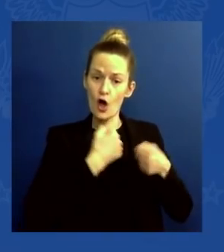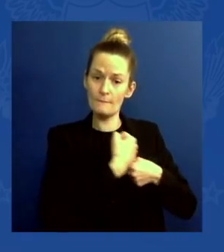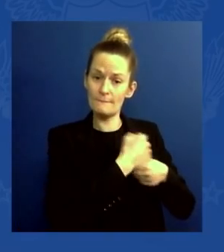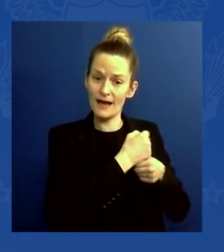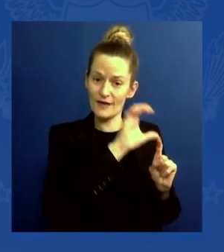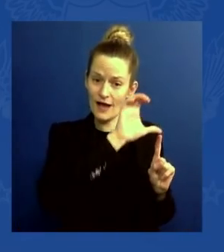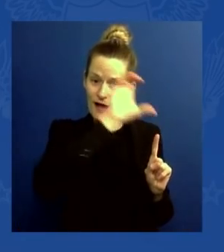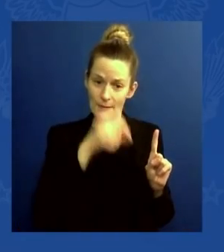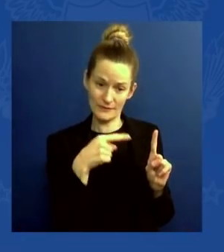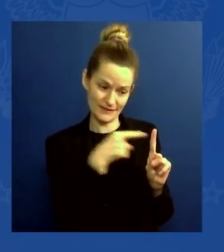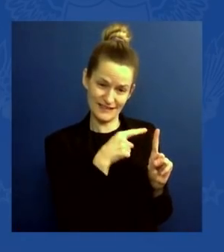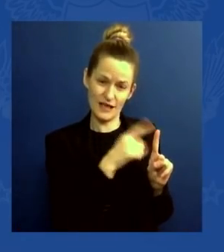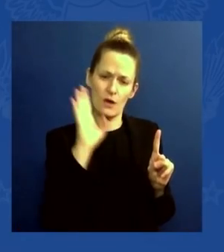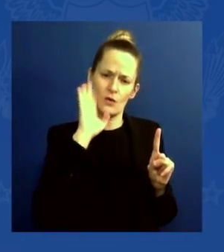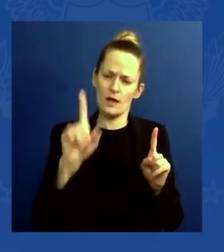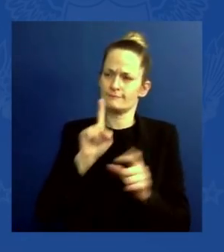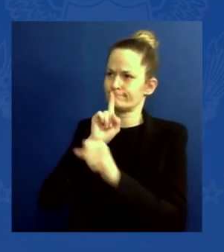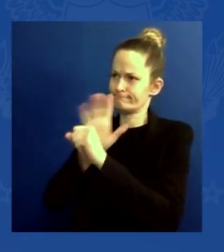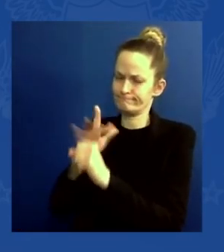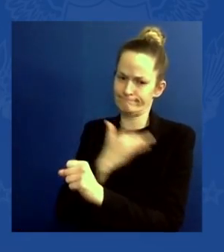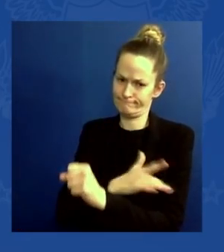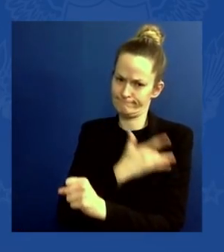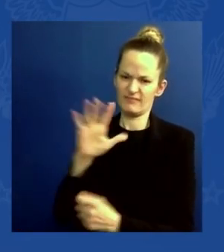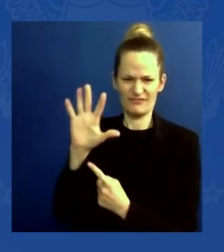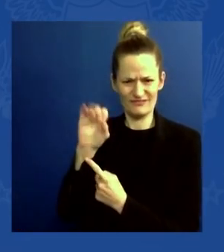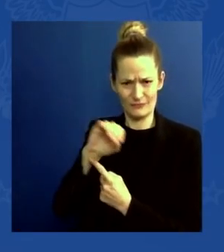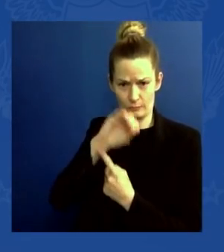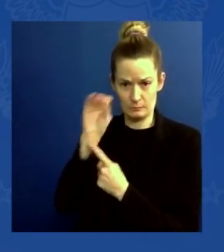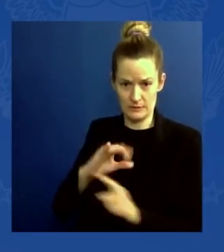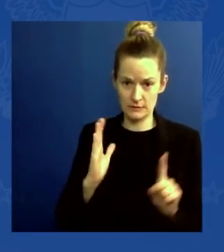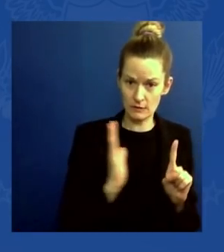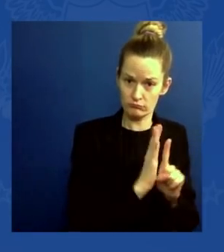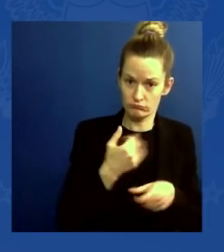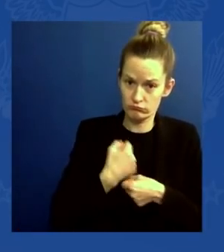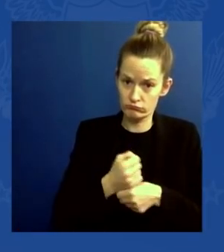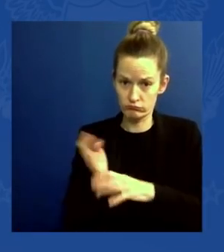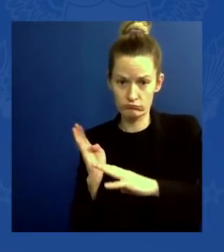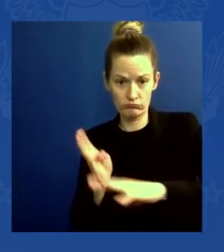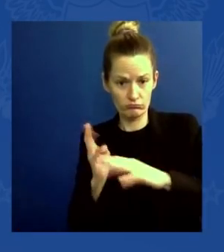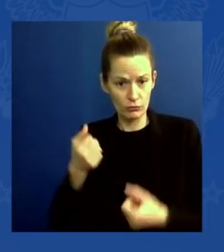from East Coast to West Coast, just like you'd stop at a gas station now. These charging stations will be available.